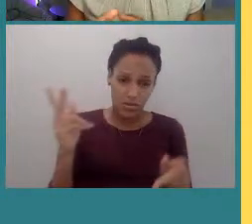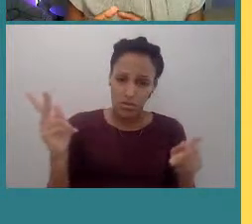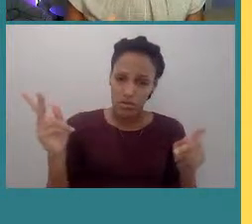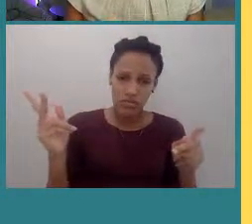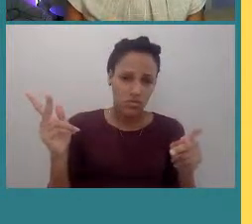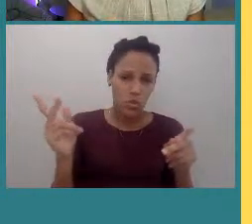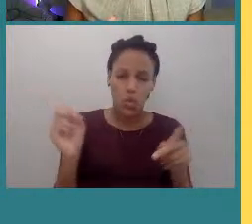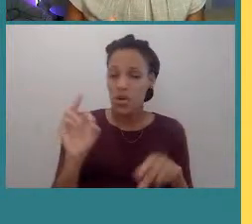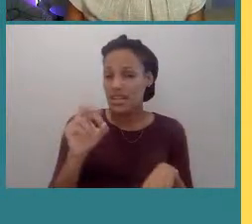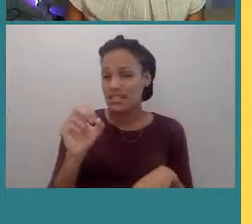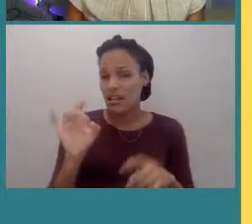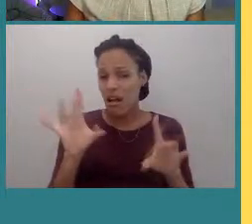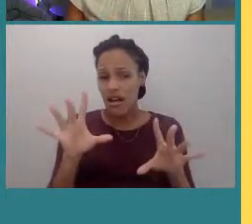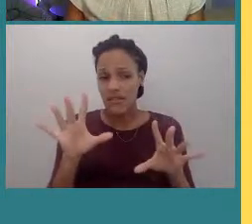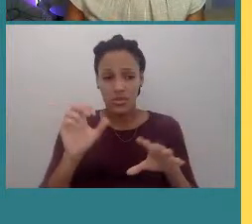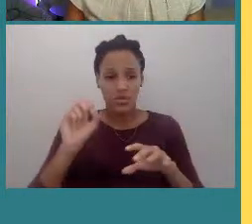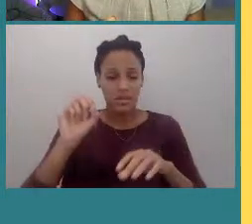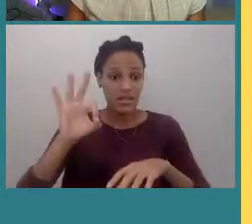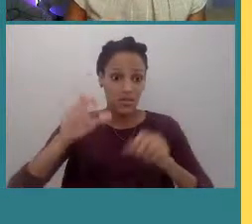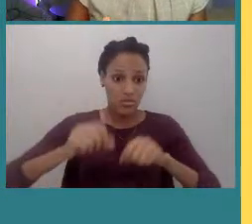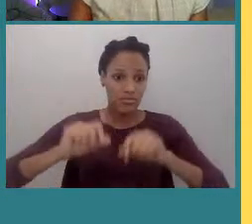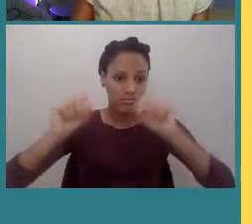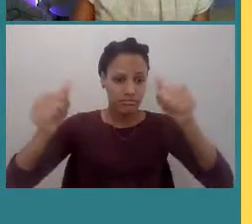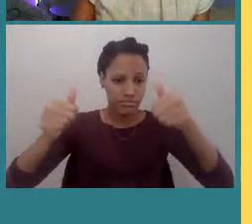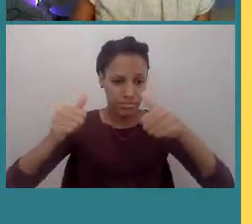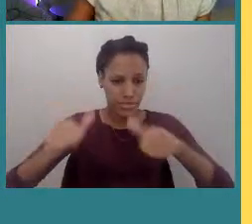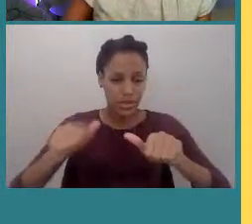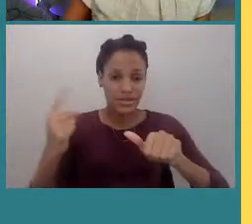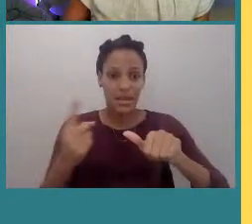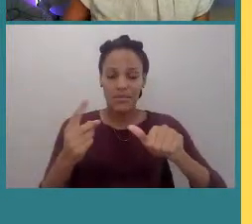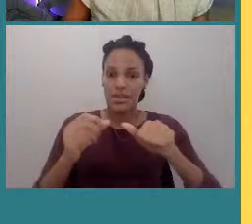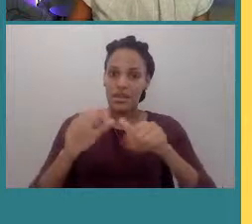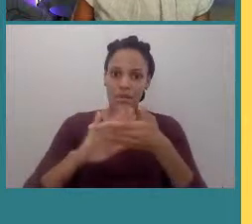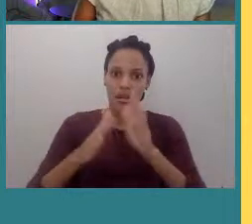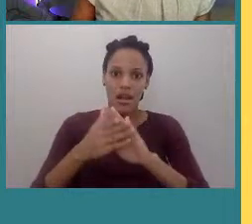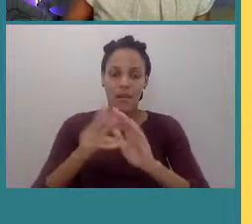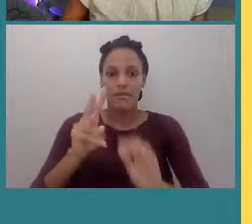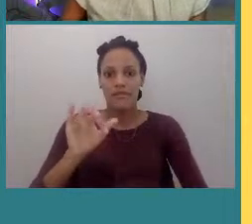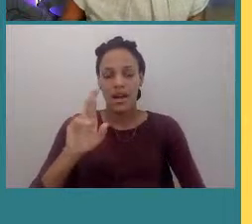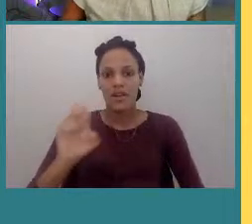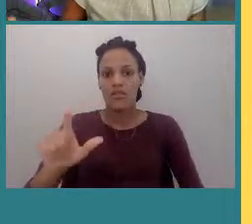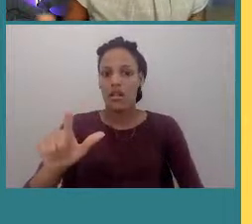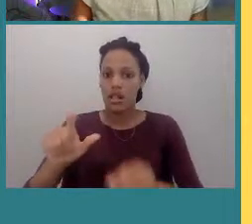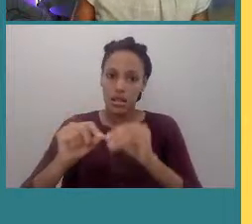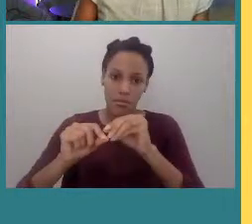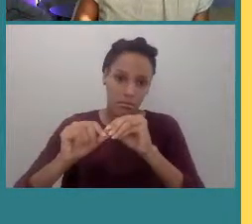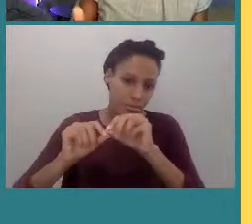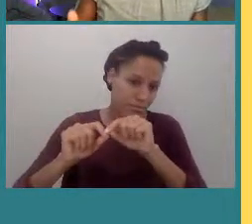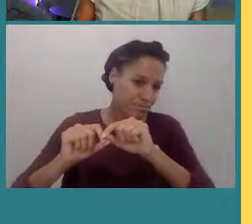that you don't actually believe in; and being known for that thing for years when it actually